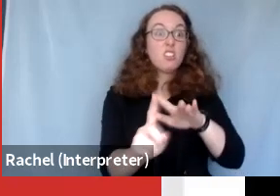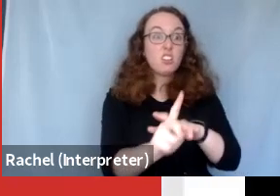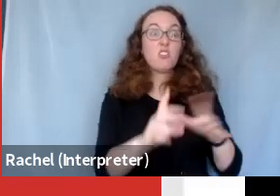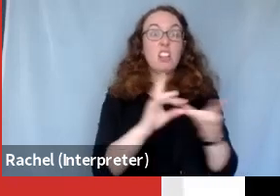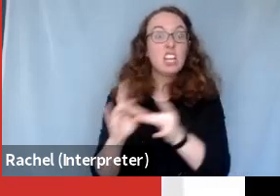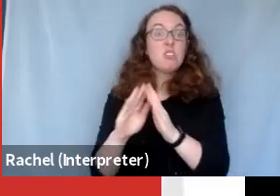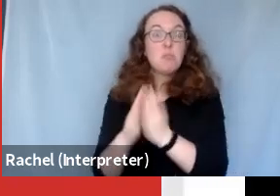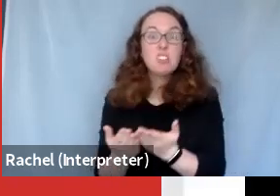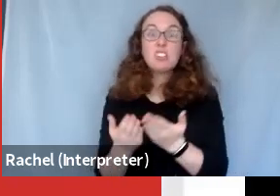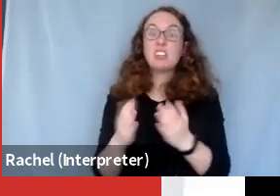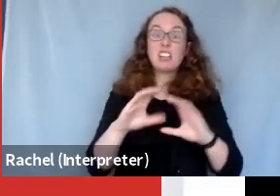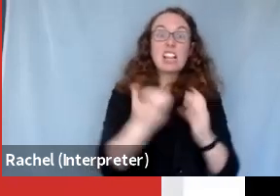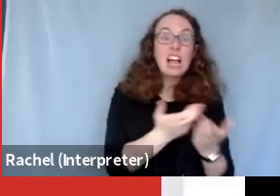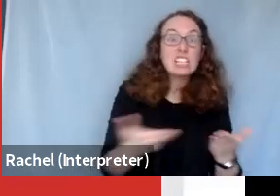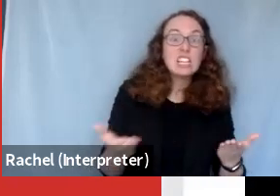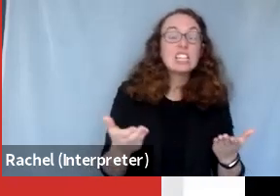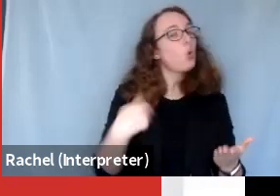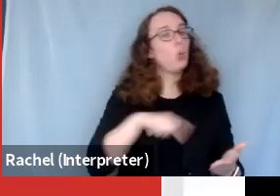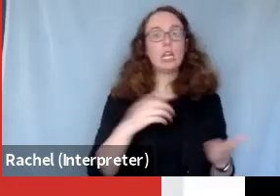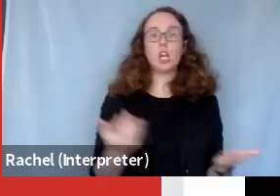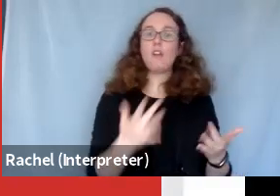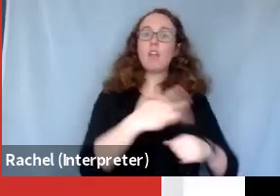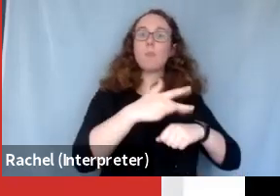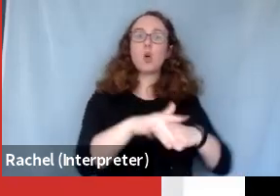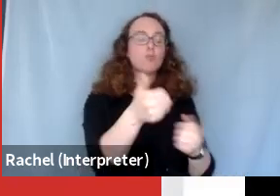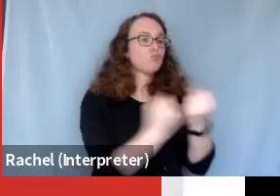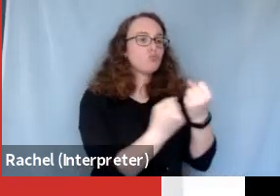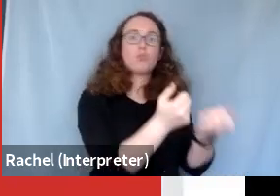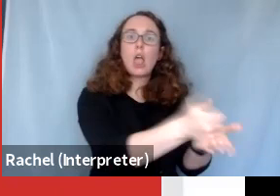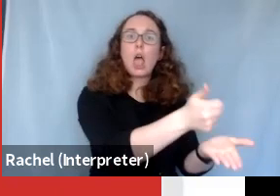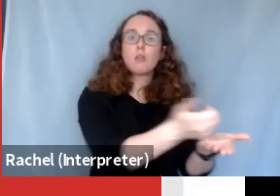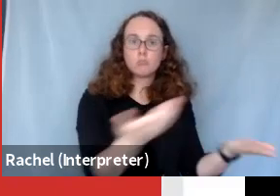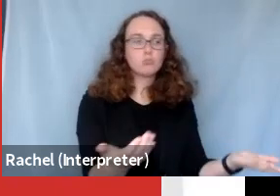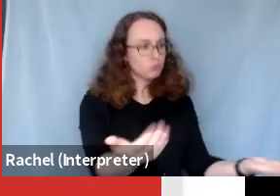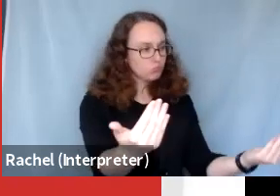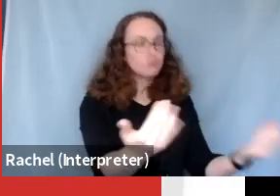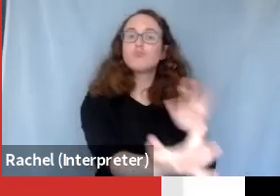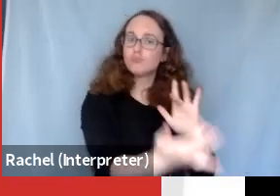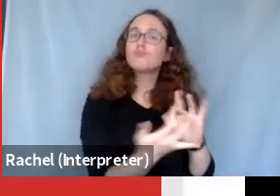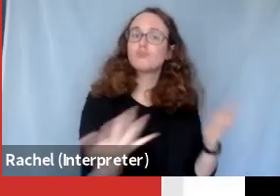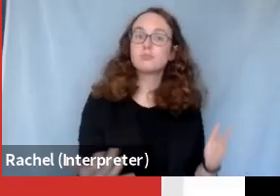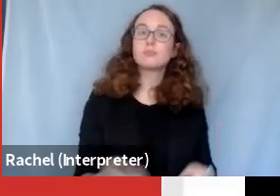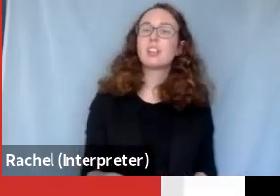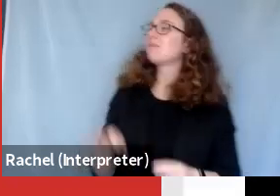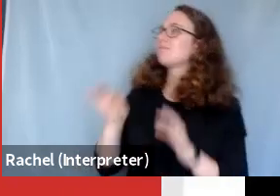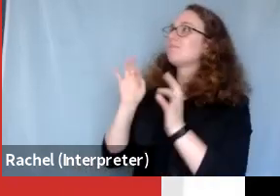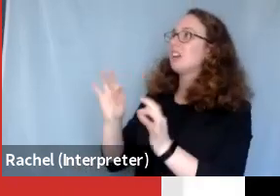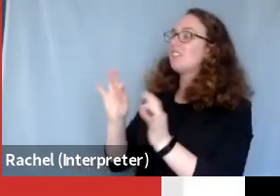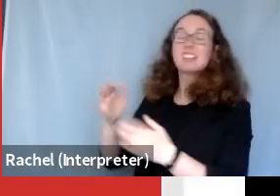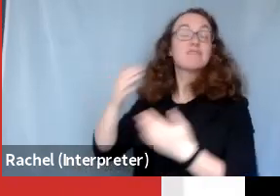help, here to help you and fix it, so reach out Perfect. Thank you guys, so students once again